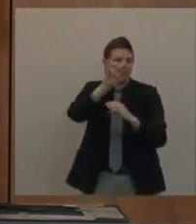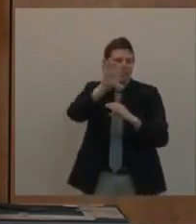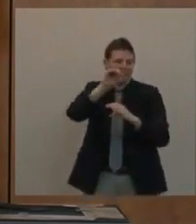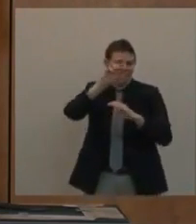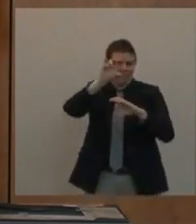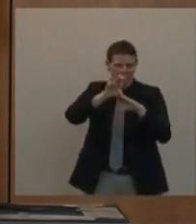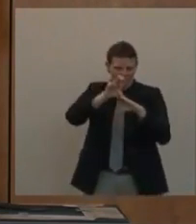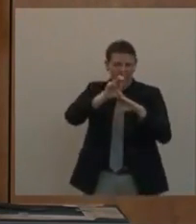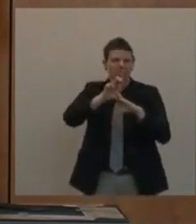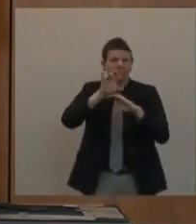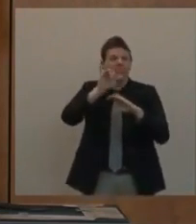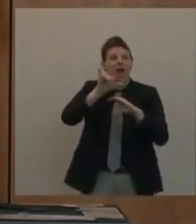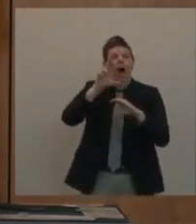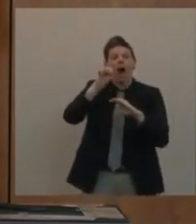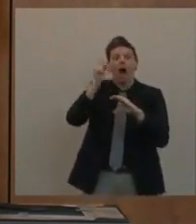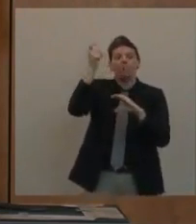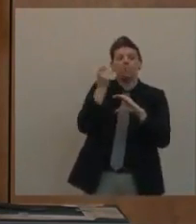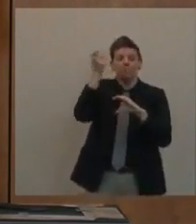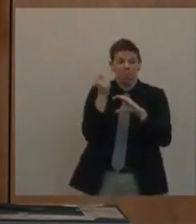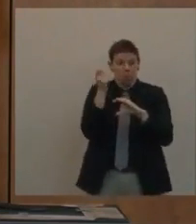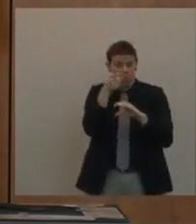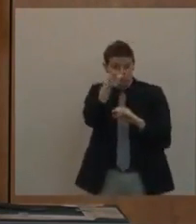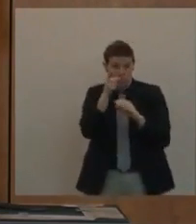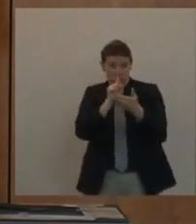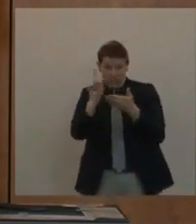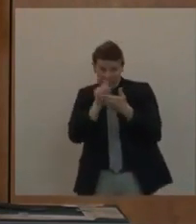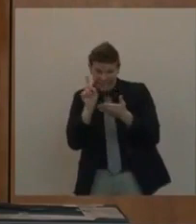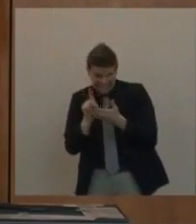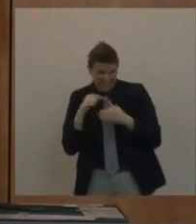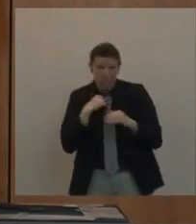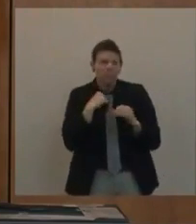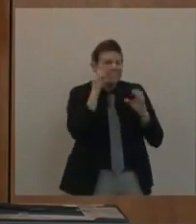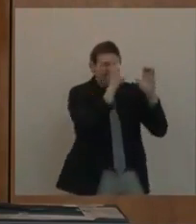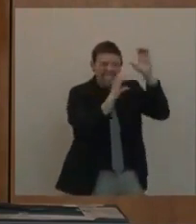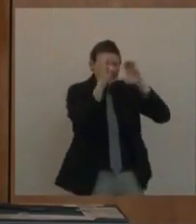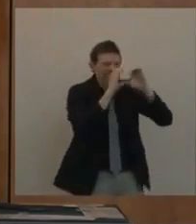WE ARE CLEAR. WE WANTED TO PROVIDE AN ADDITIONAL BENEFIT AND THE UNEMPLOYMENT WEEKLY CHECK.